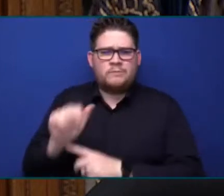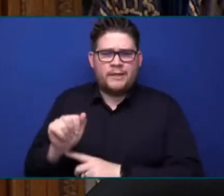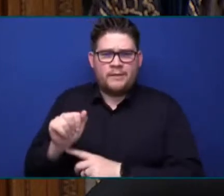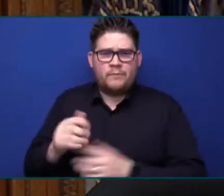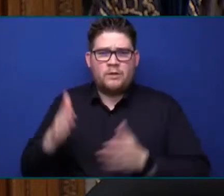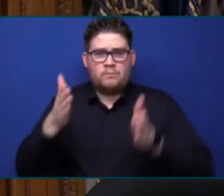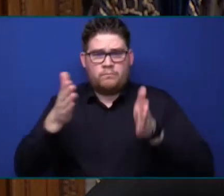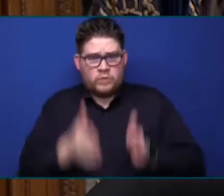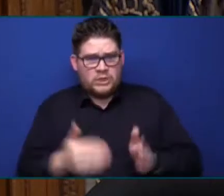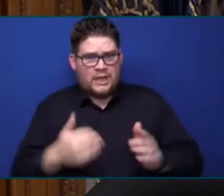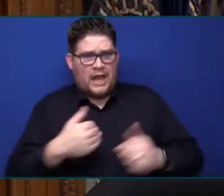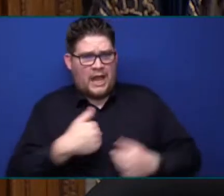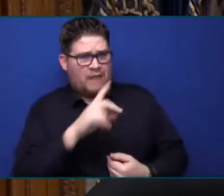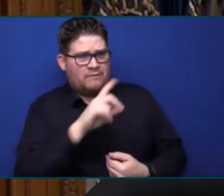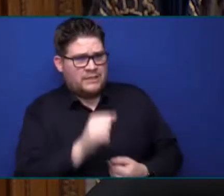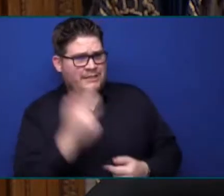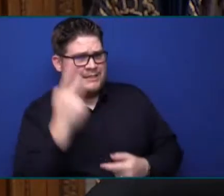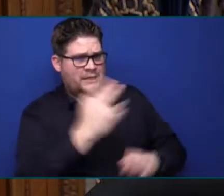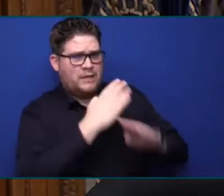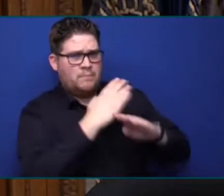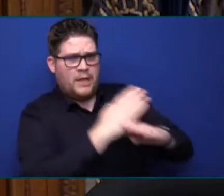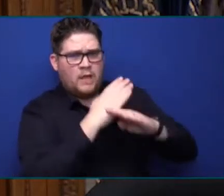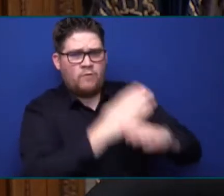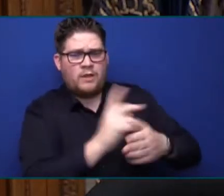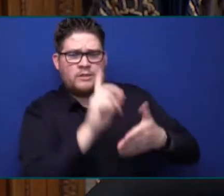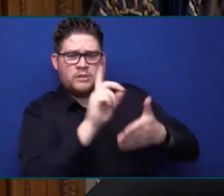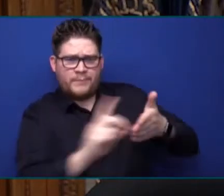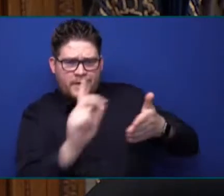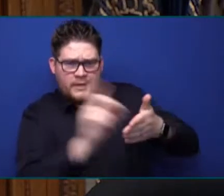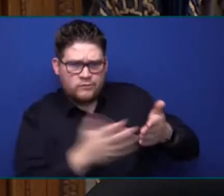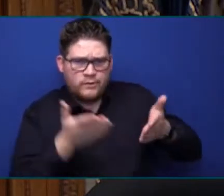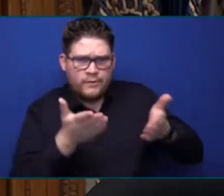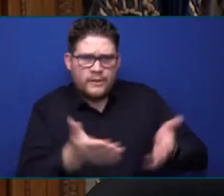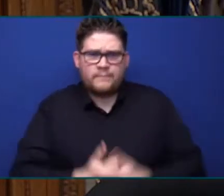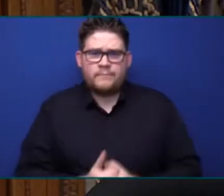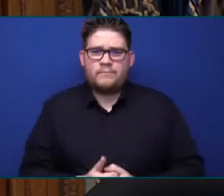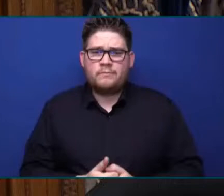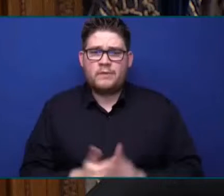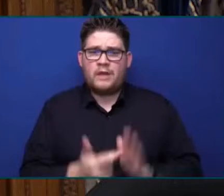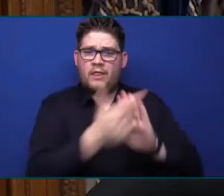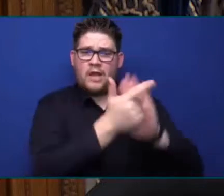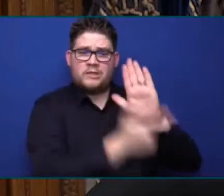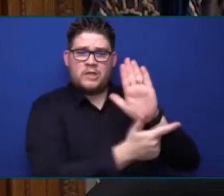of this legislation is to proactively identify and remove barriers in every sector of society.